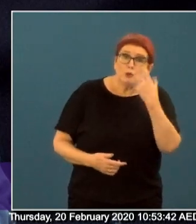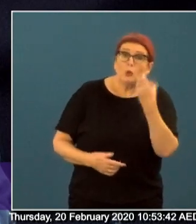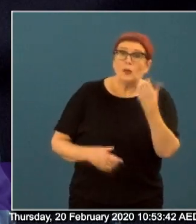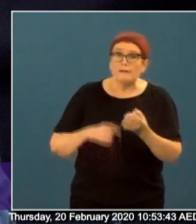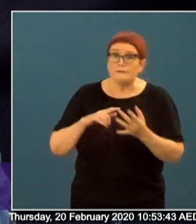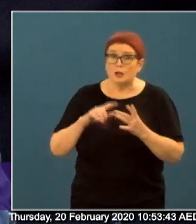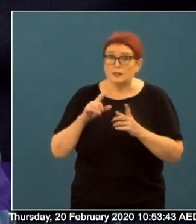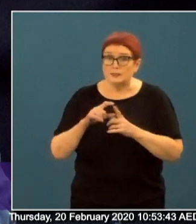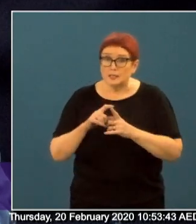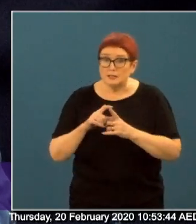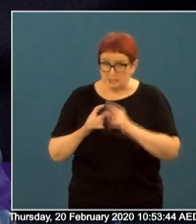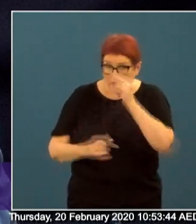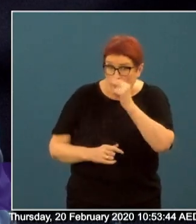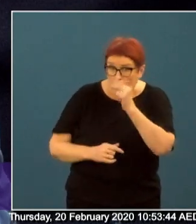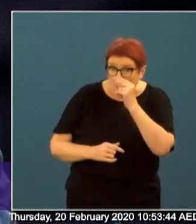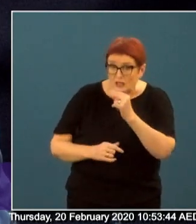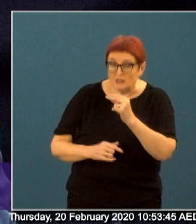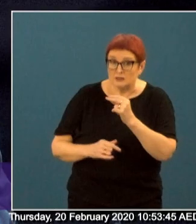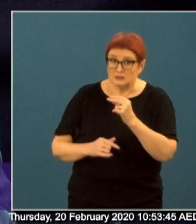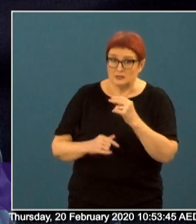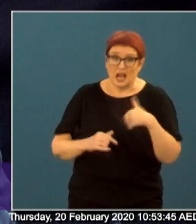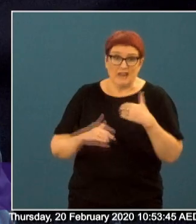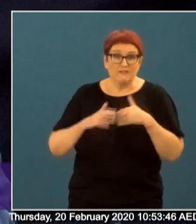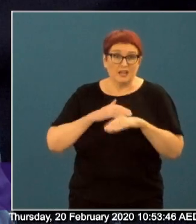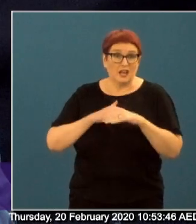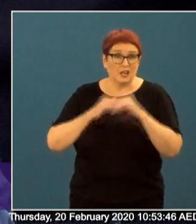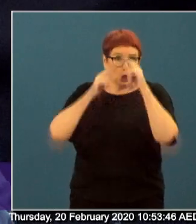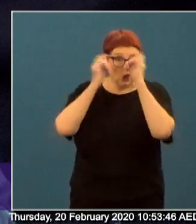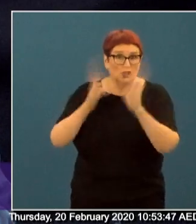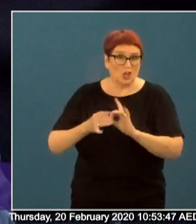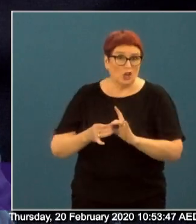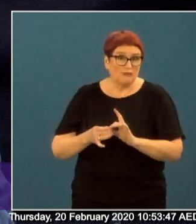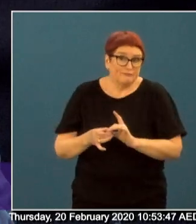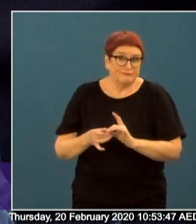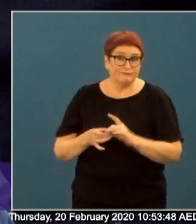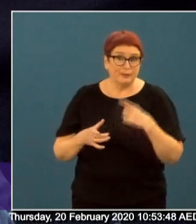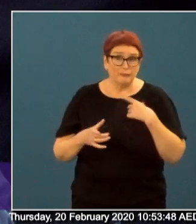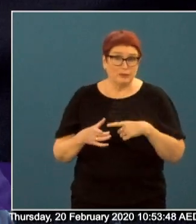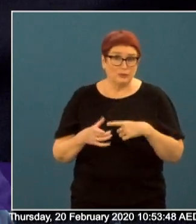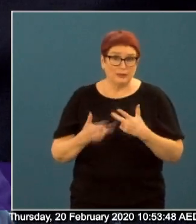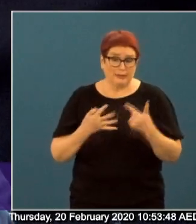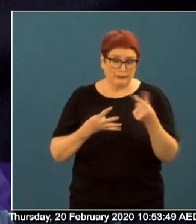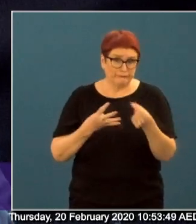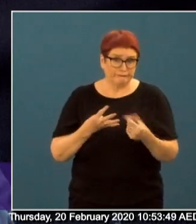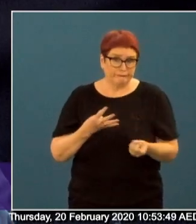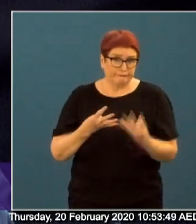who are younger also live in residential aged care facilities because of the limited options available to them.